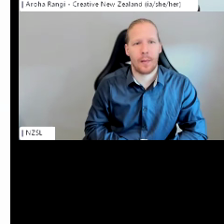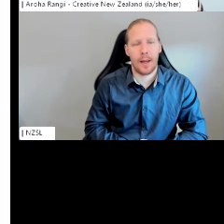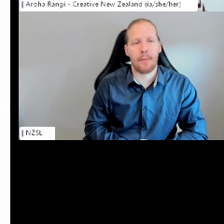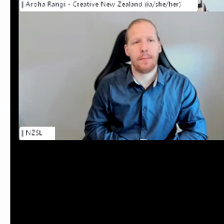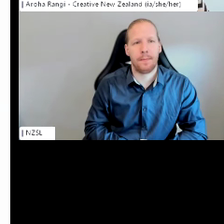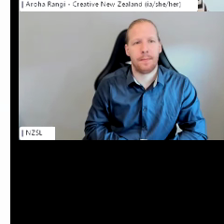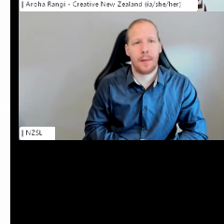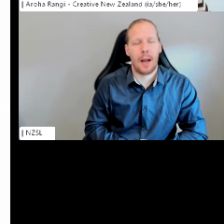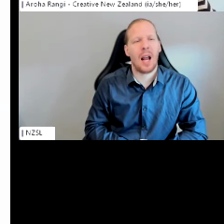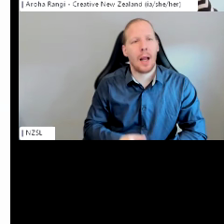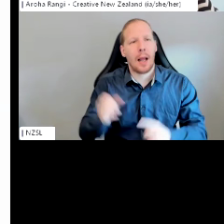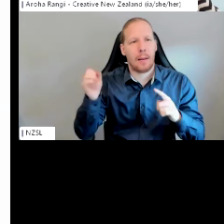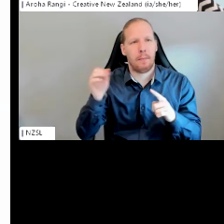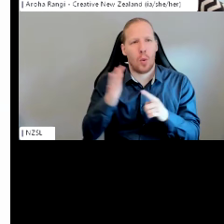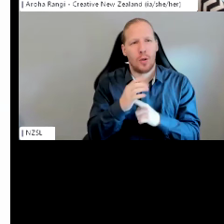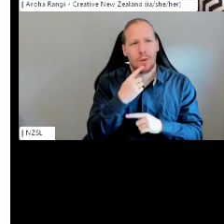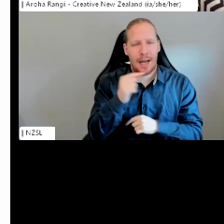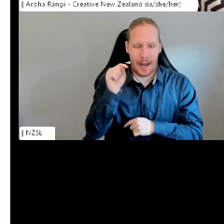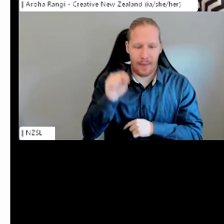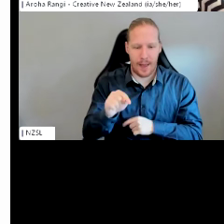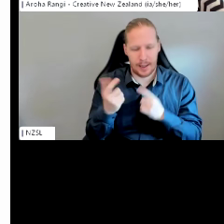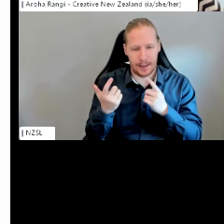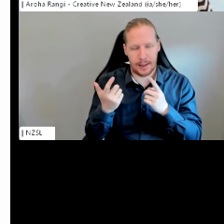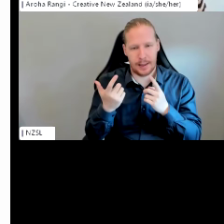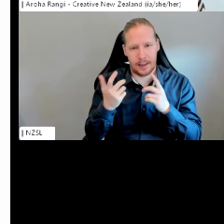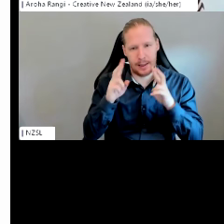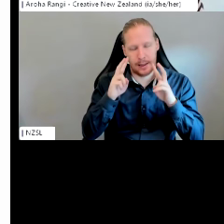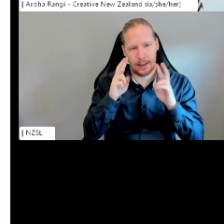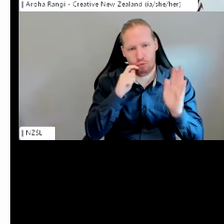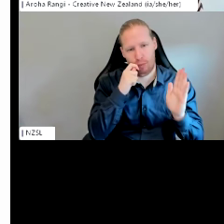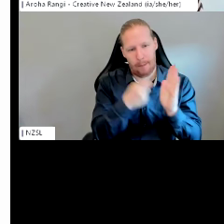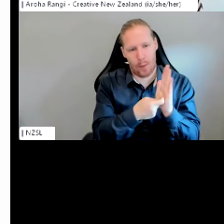we do have more than a decade's worth of data, we aren't looking backwards. We aren't going,